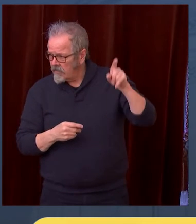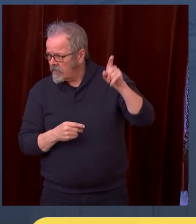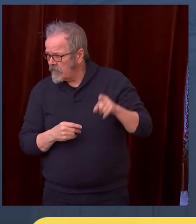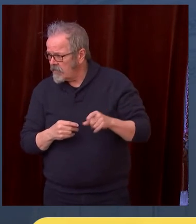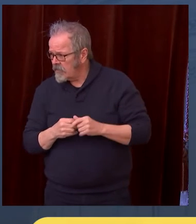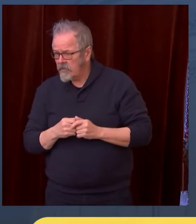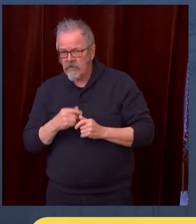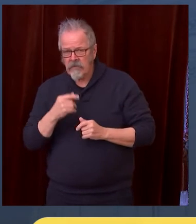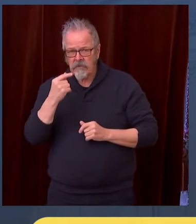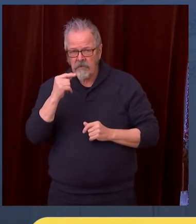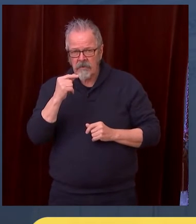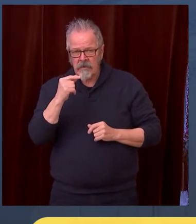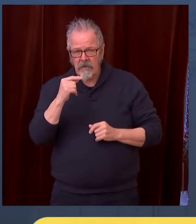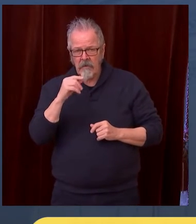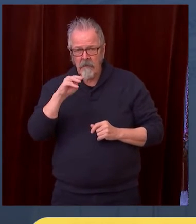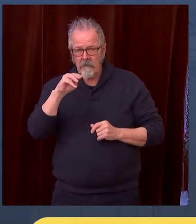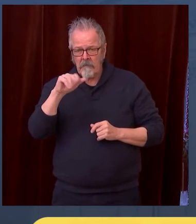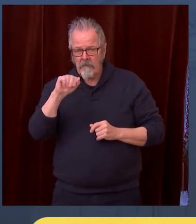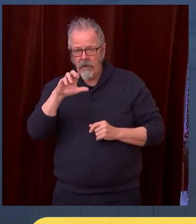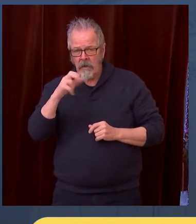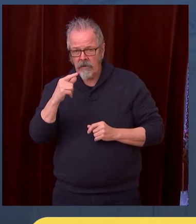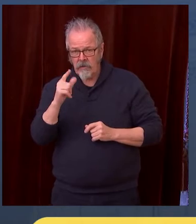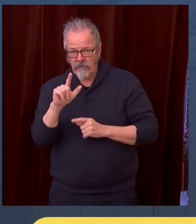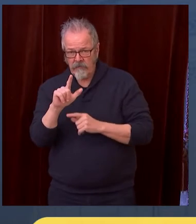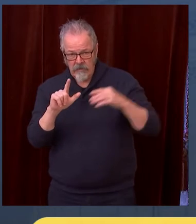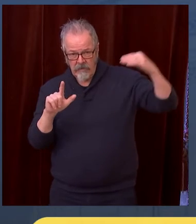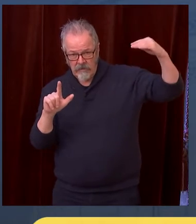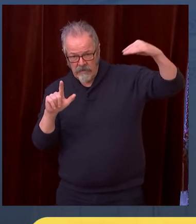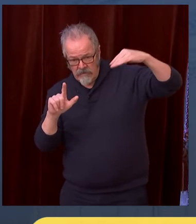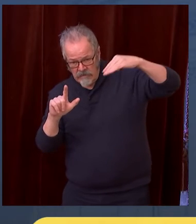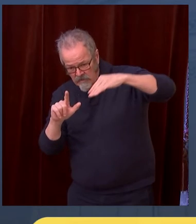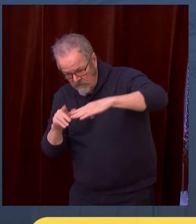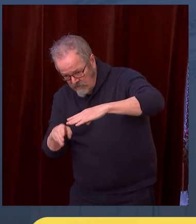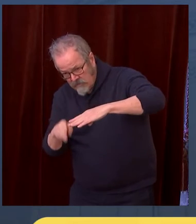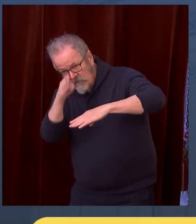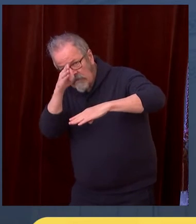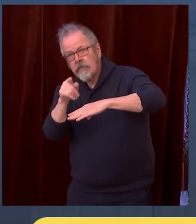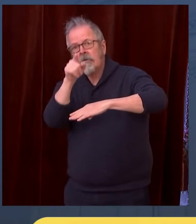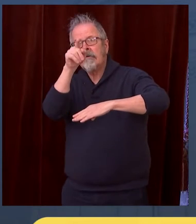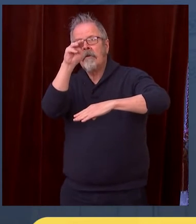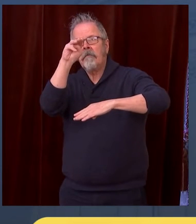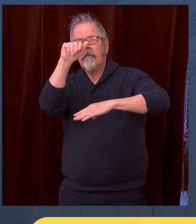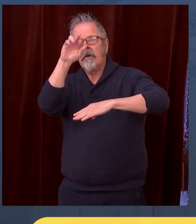basically it is very close to where those lines meet to show when we project.